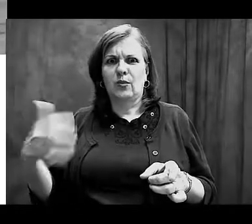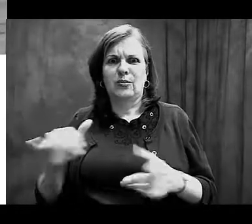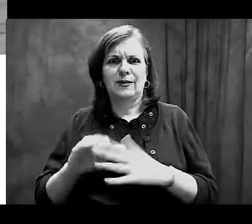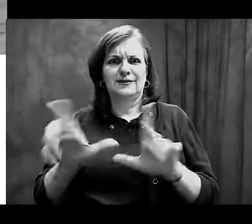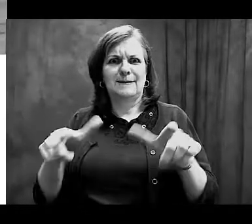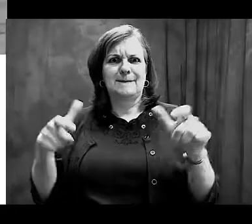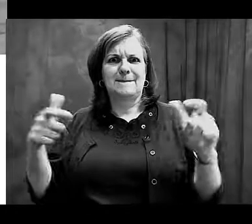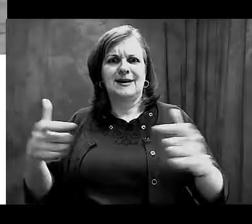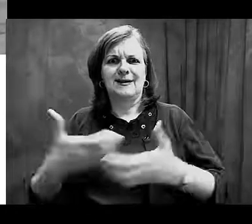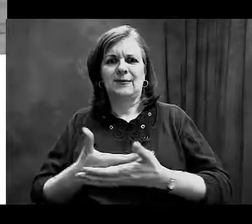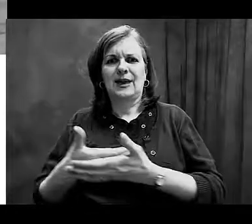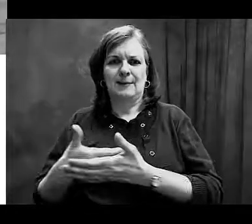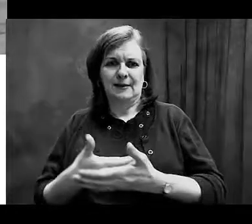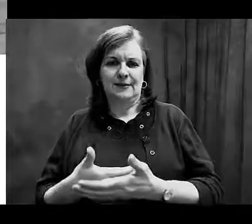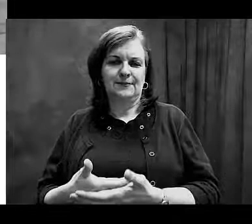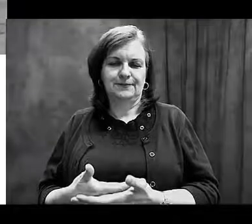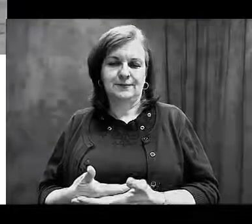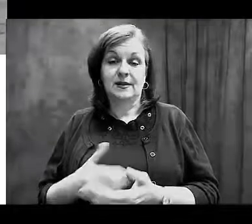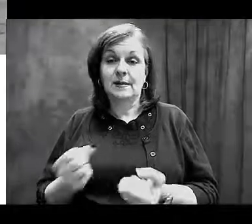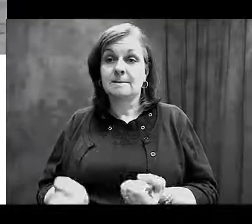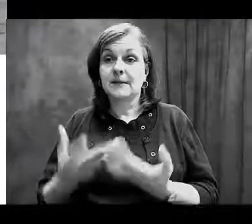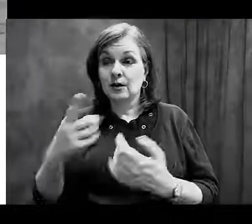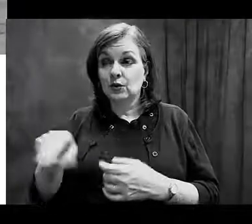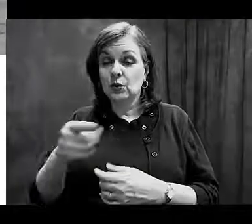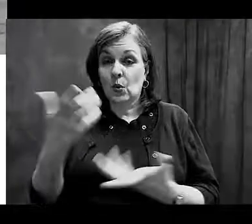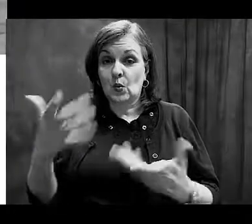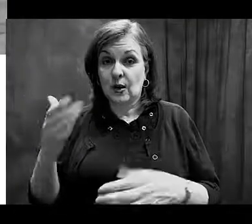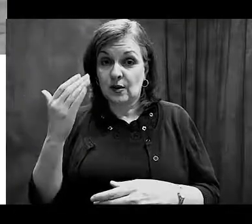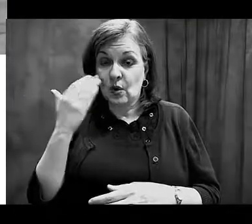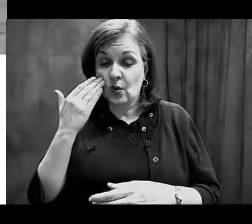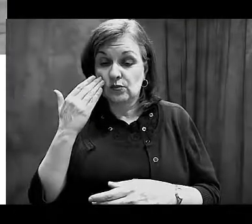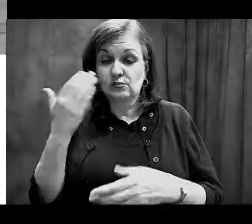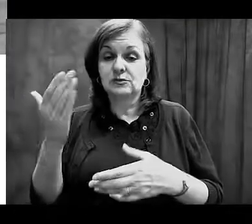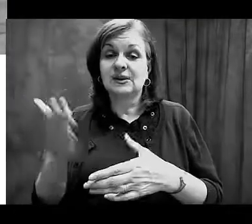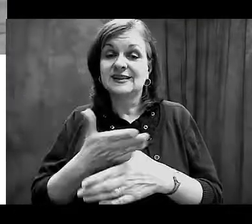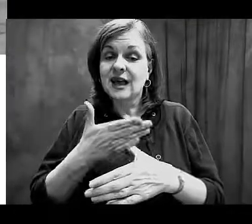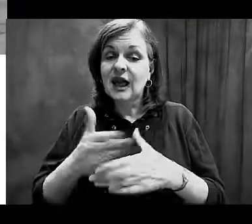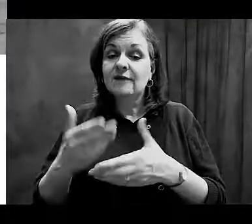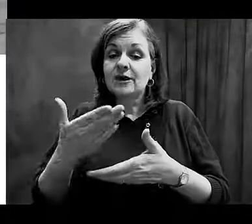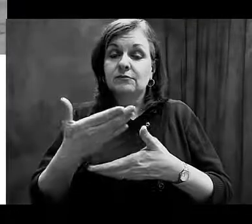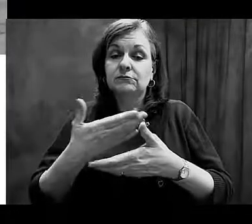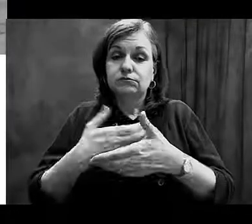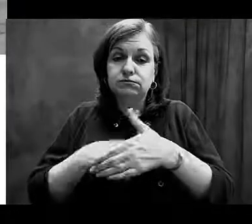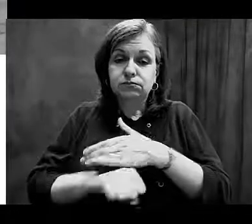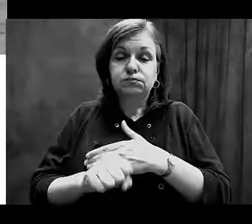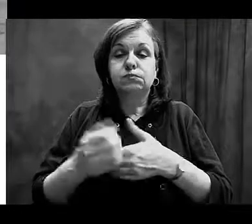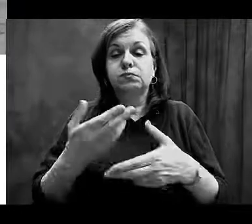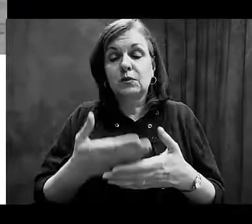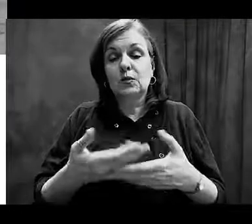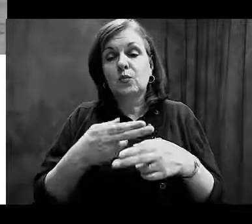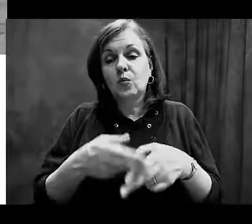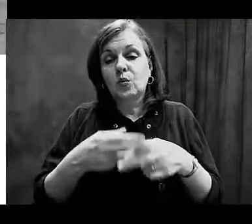that is a big baby!! as many of you may know the average birth weights in the U.S.